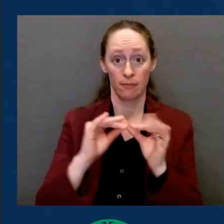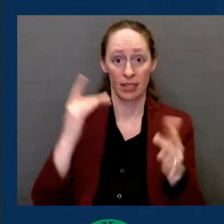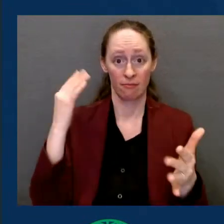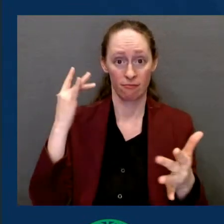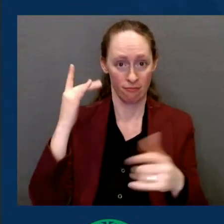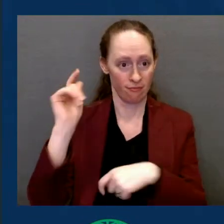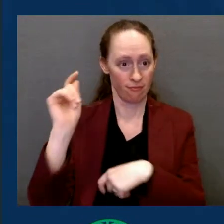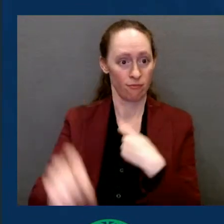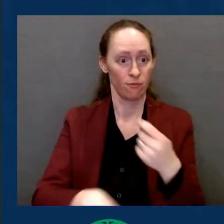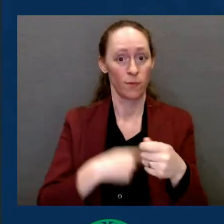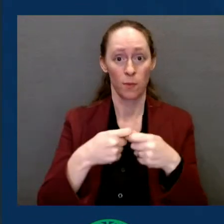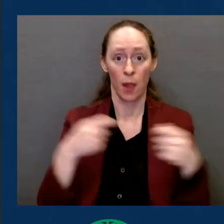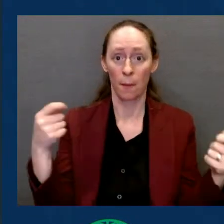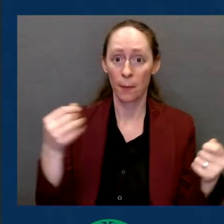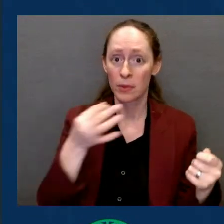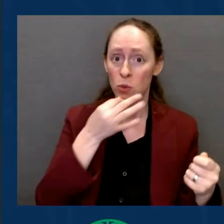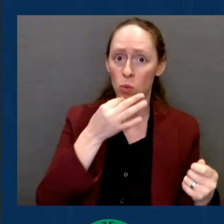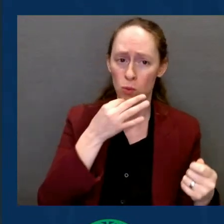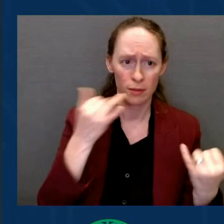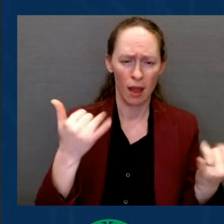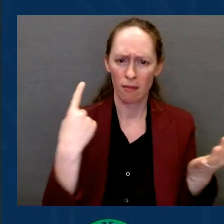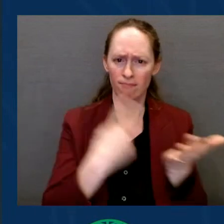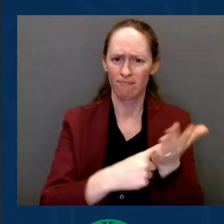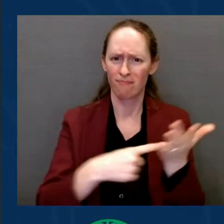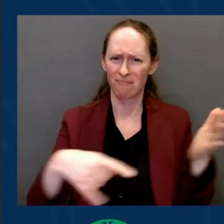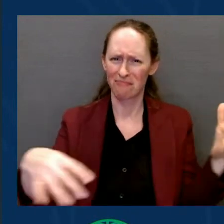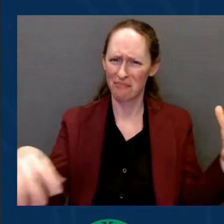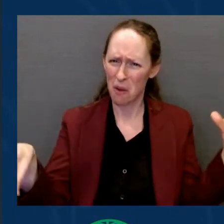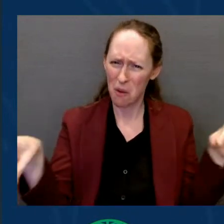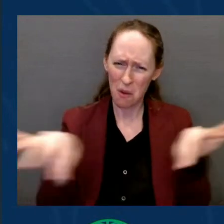and nowhere is it felt more keenly than on the African continent.